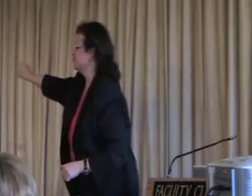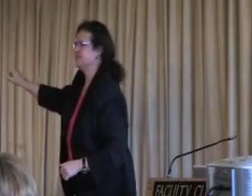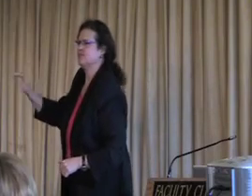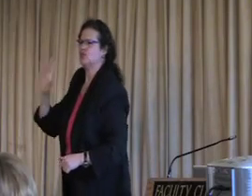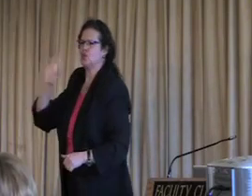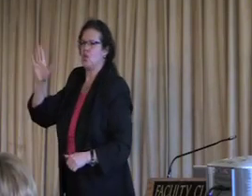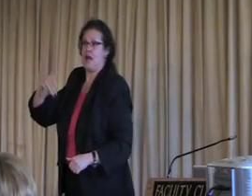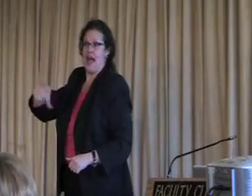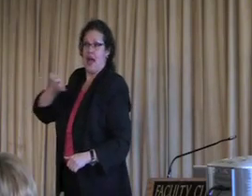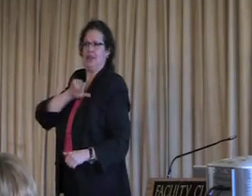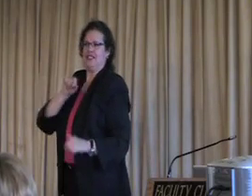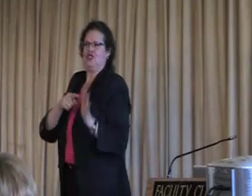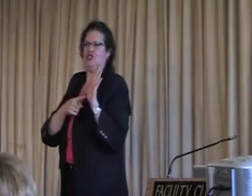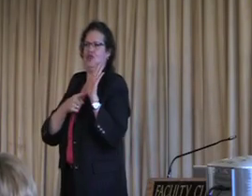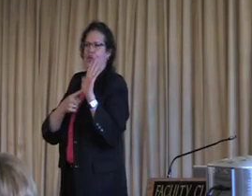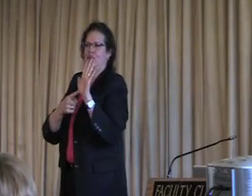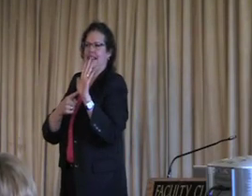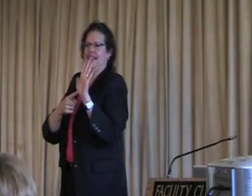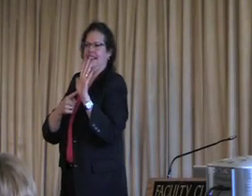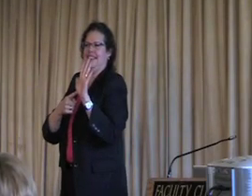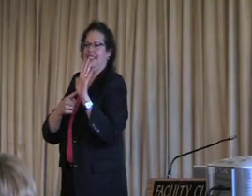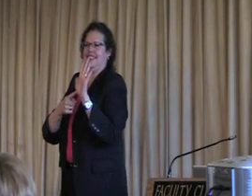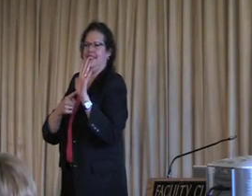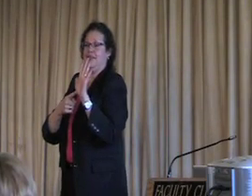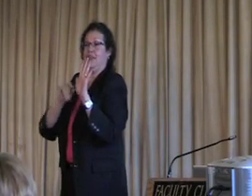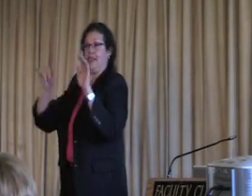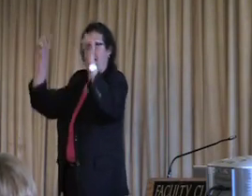I think that this poster that's behind us here in this picture is perfect. It says "your